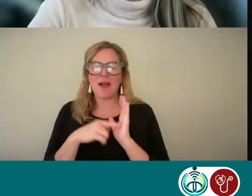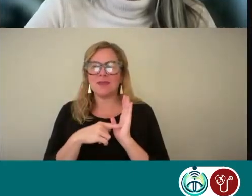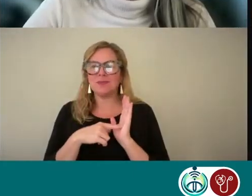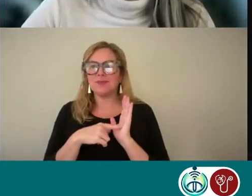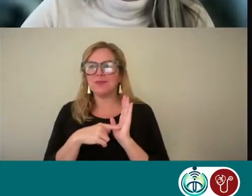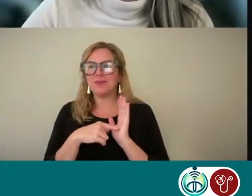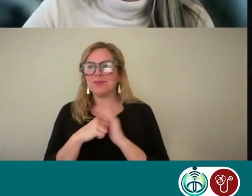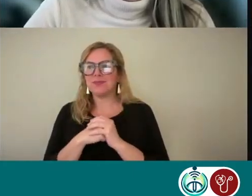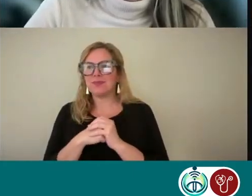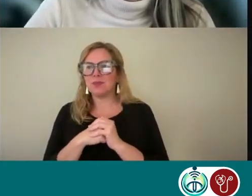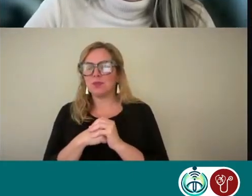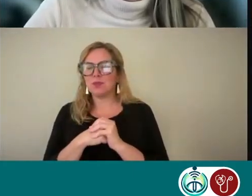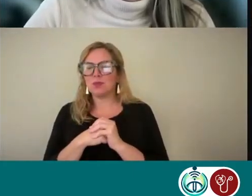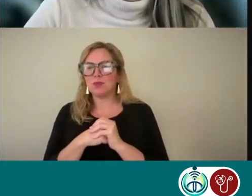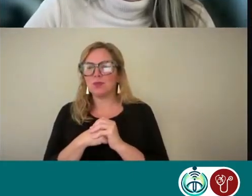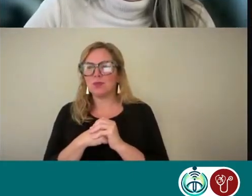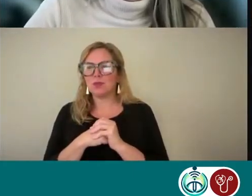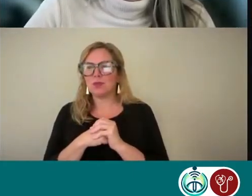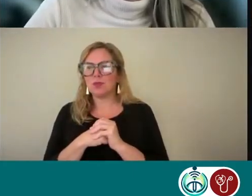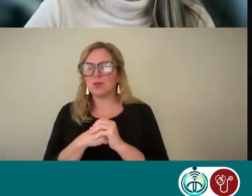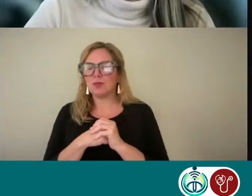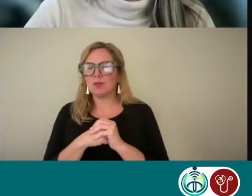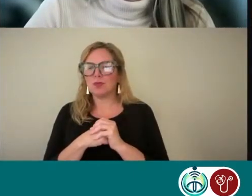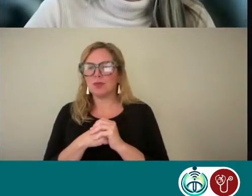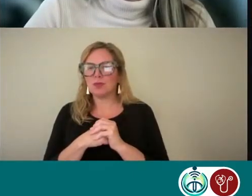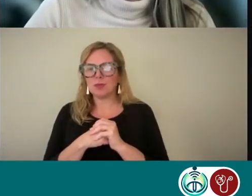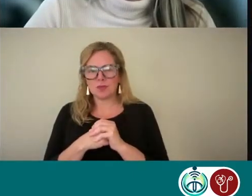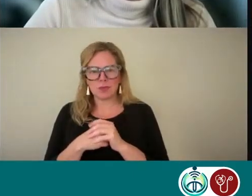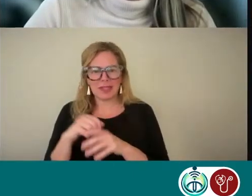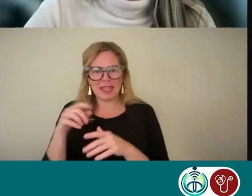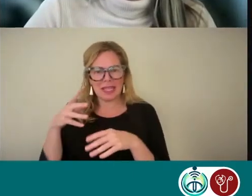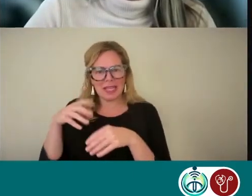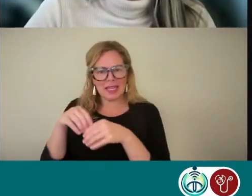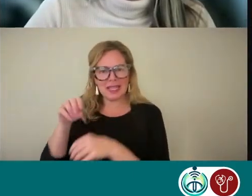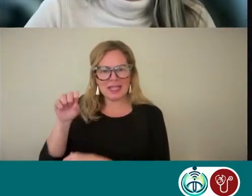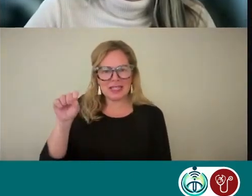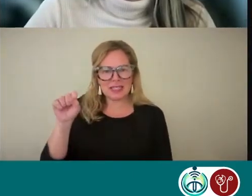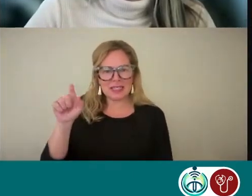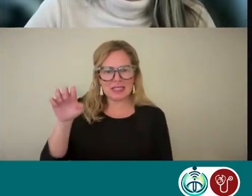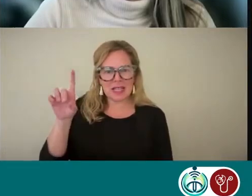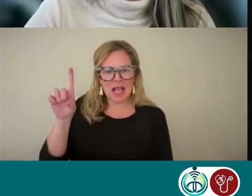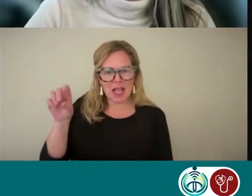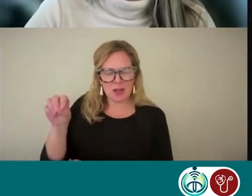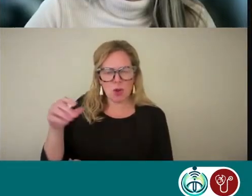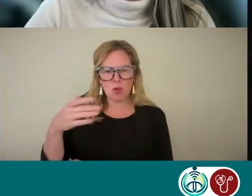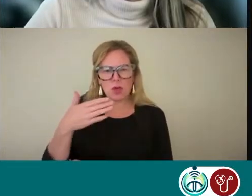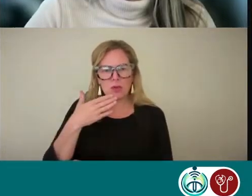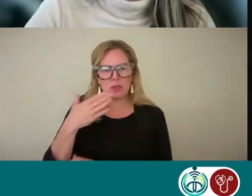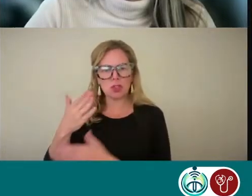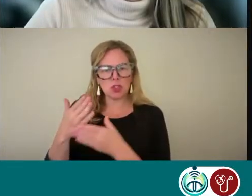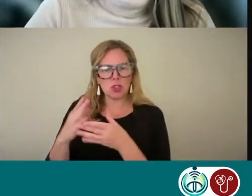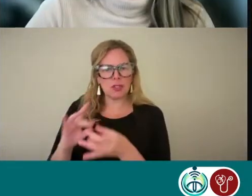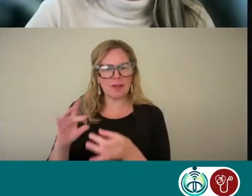was a good comment about some of the challenges related to the environment. And the Telehealth